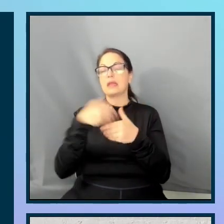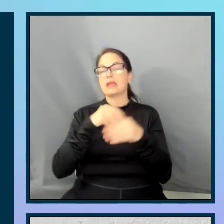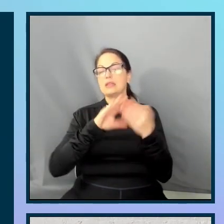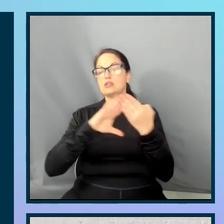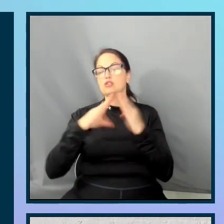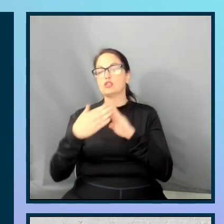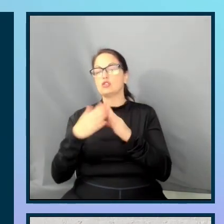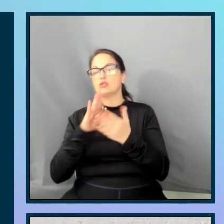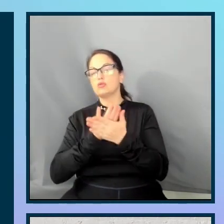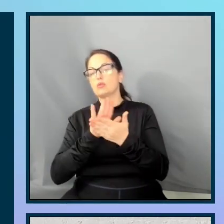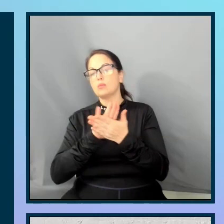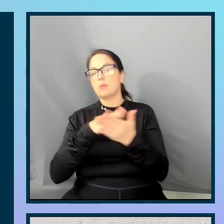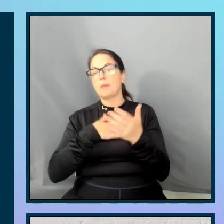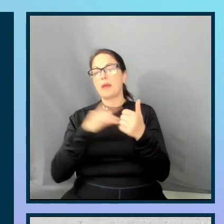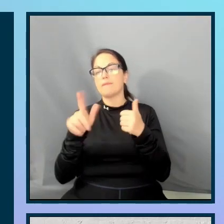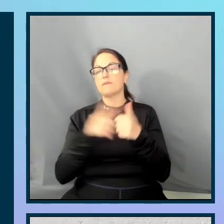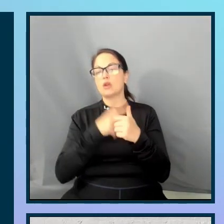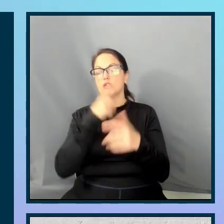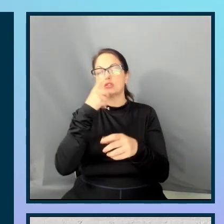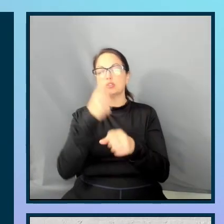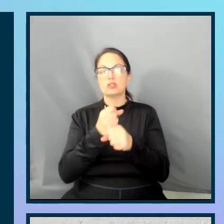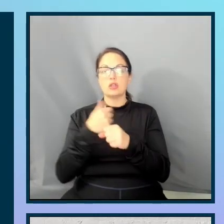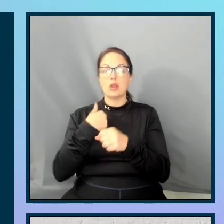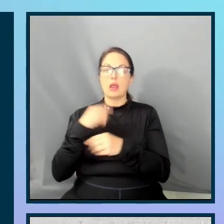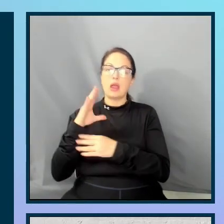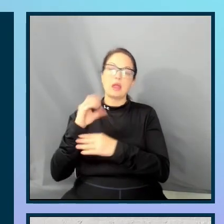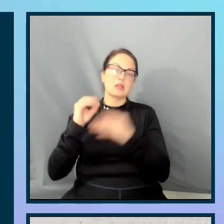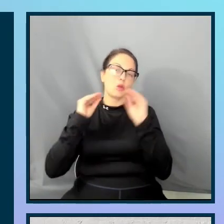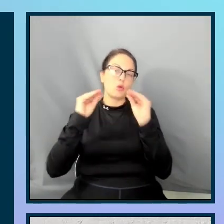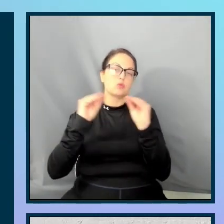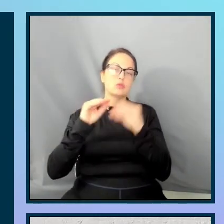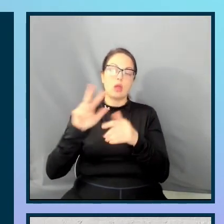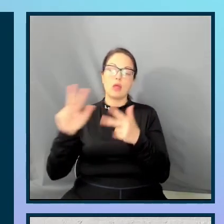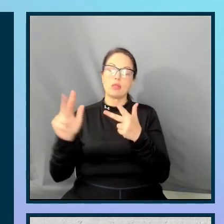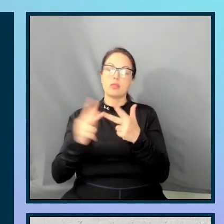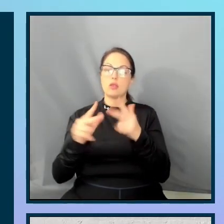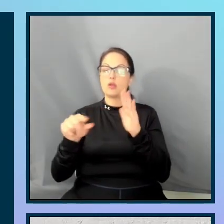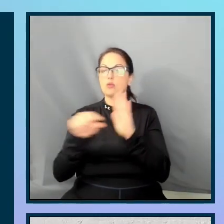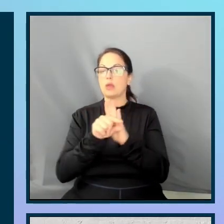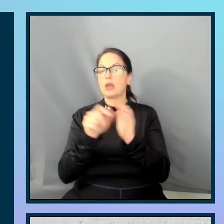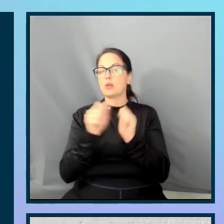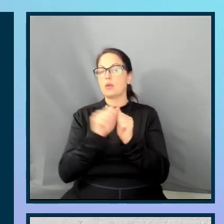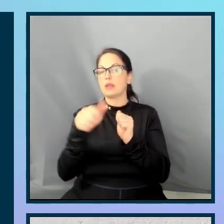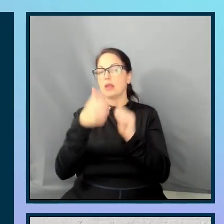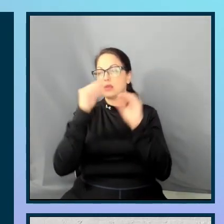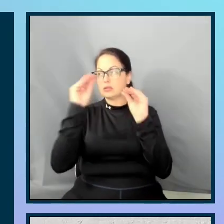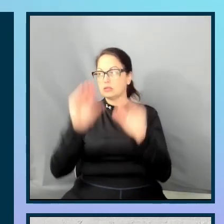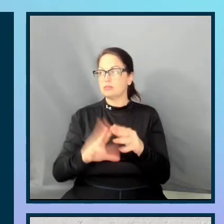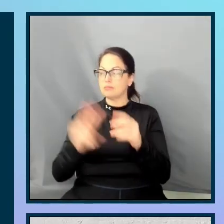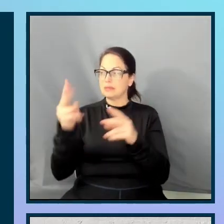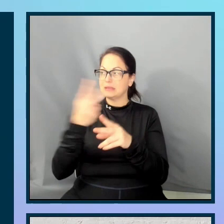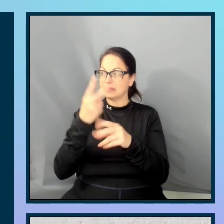My first year, I co-taught third grade with another teacher. Year two, I had my own classroom,